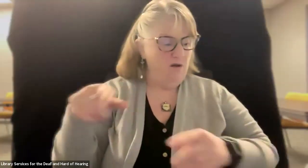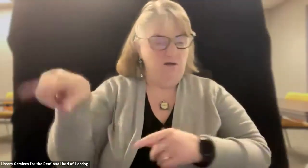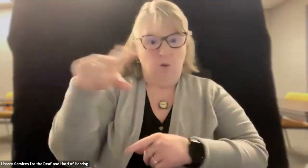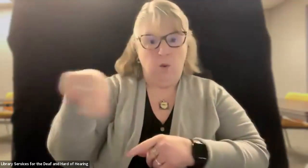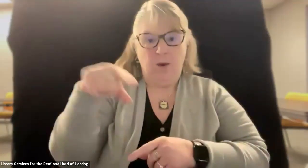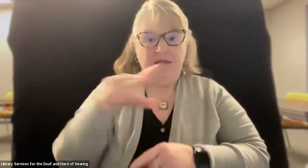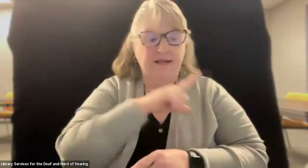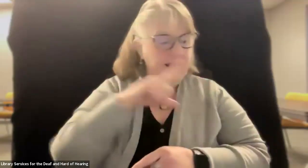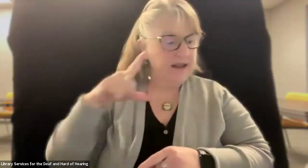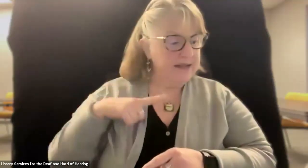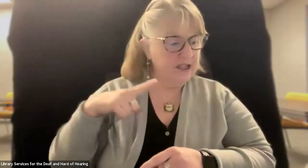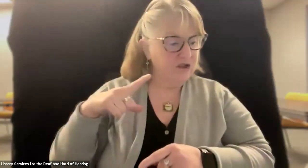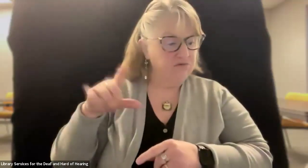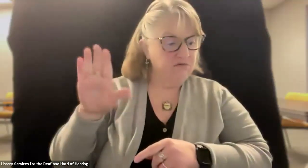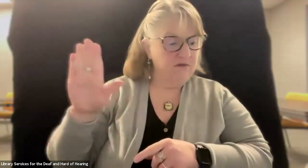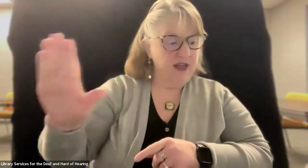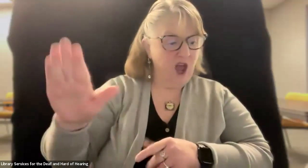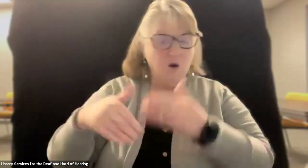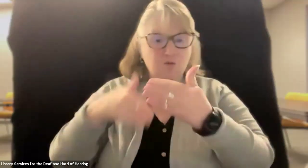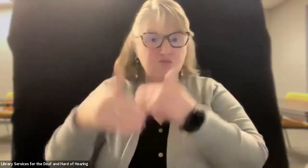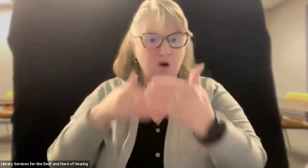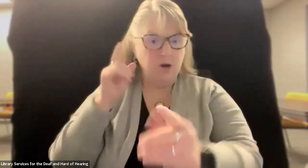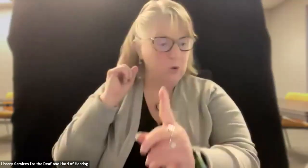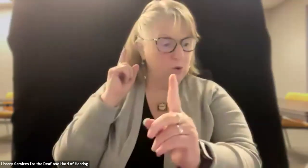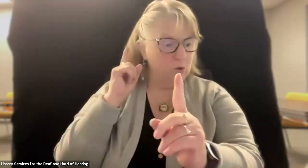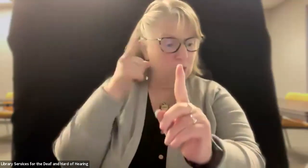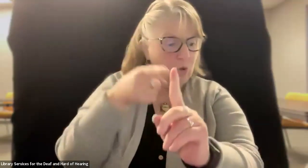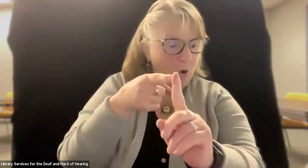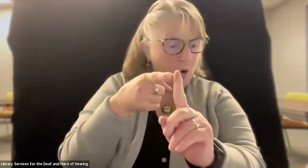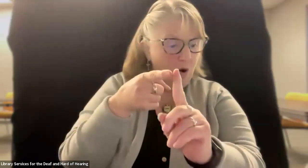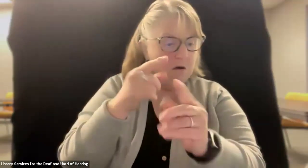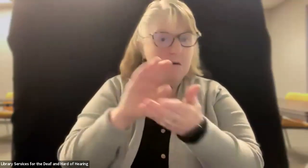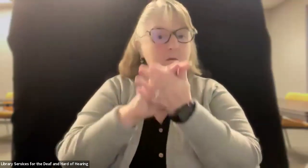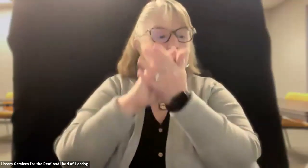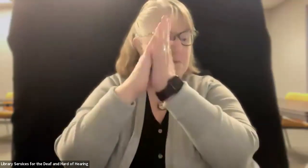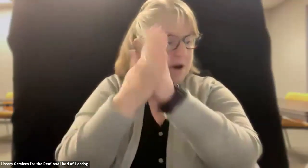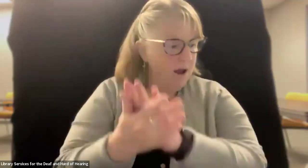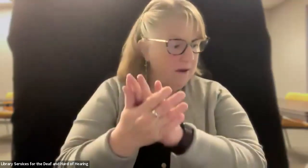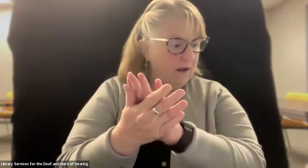what happens now with legislation as it progresses toward becoming a reality?